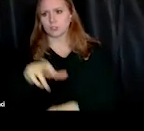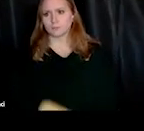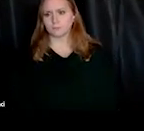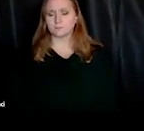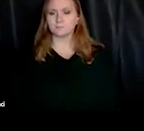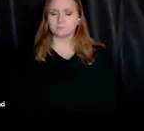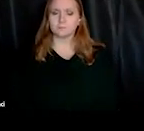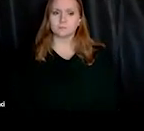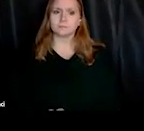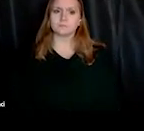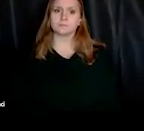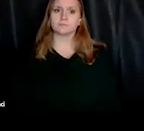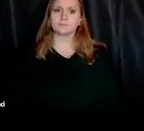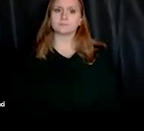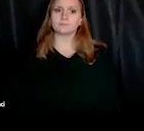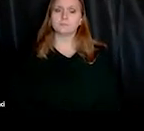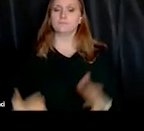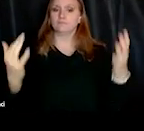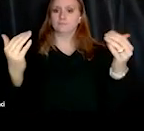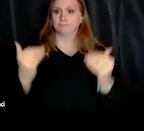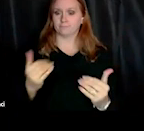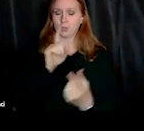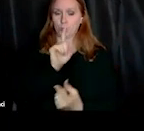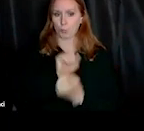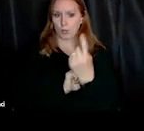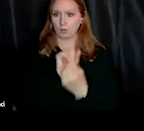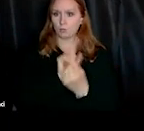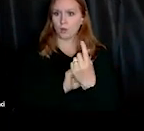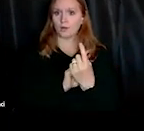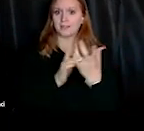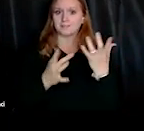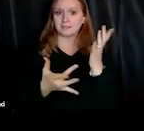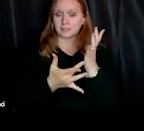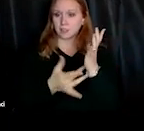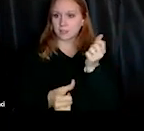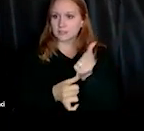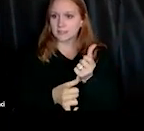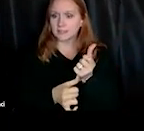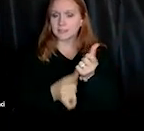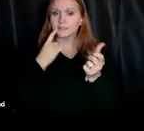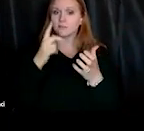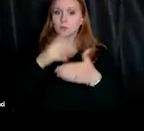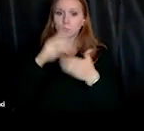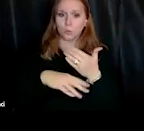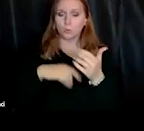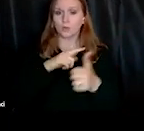And then we offer one-on-one technical assistance for programs, agencies, and communities